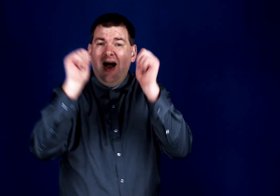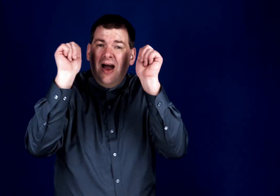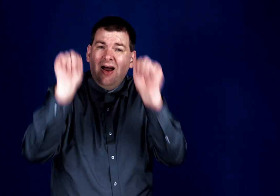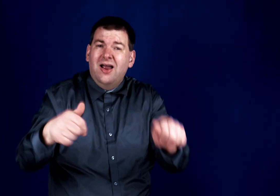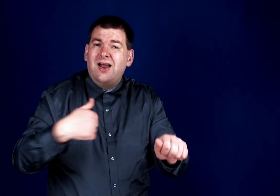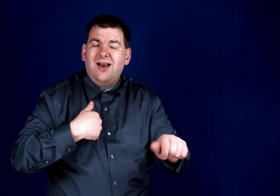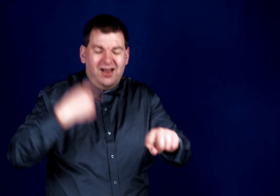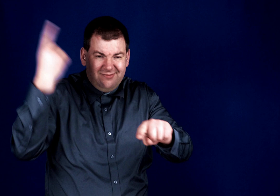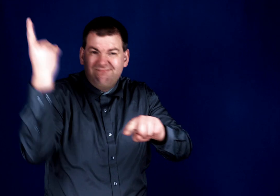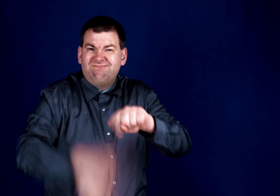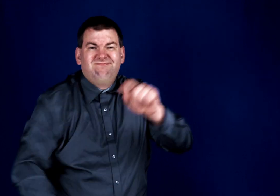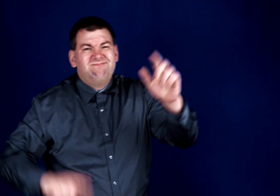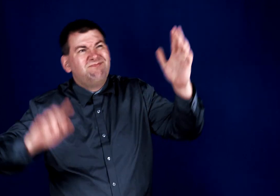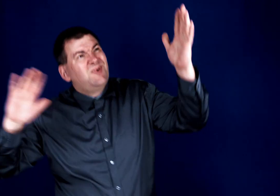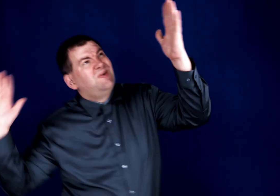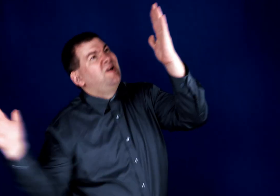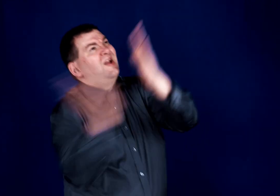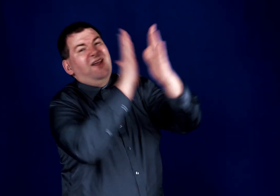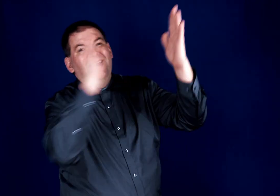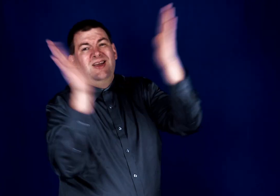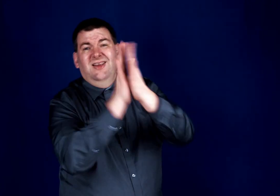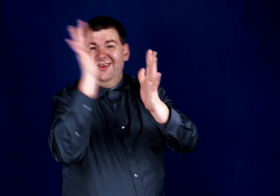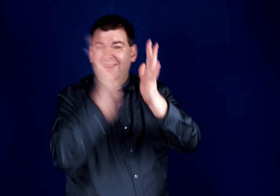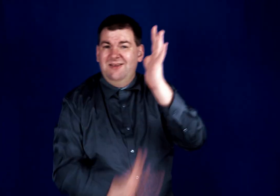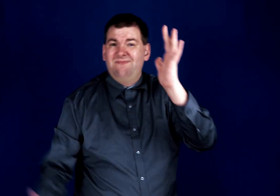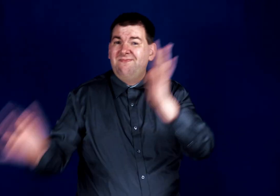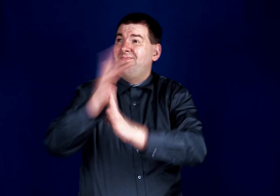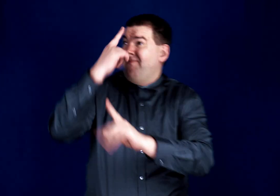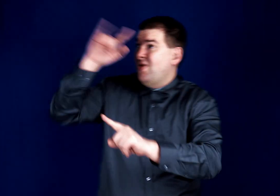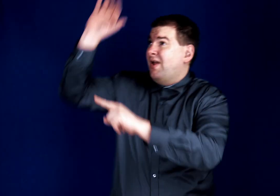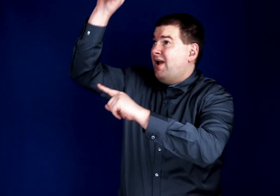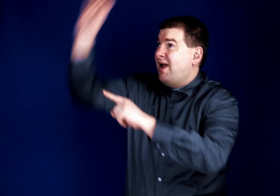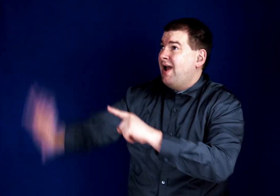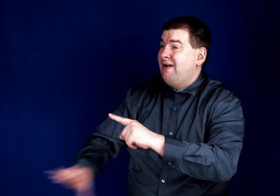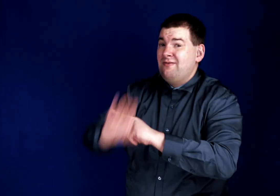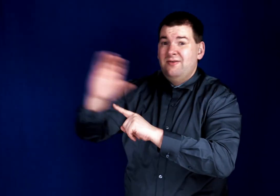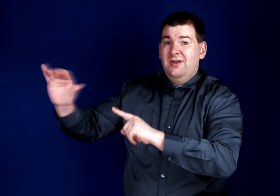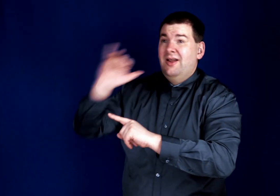How can I not praise Him for Calvary